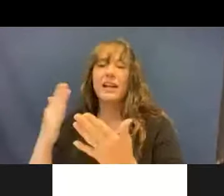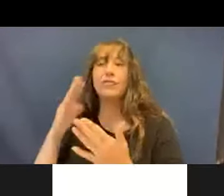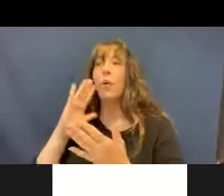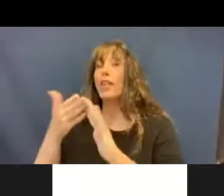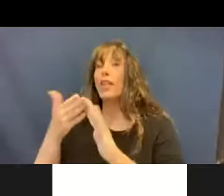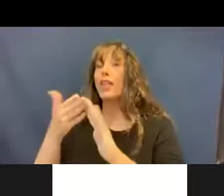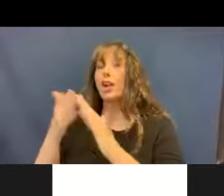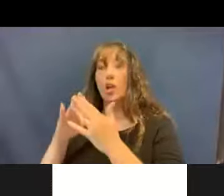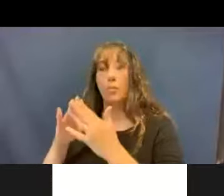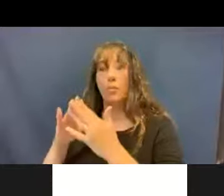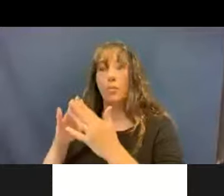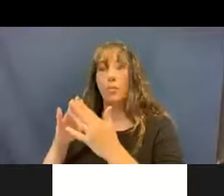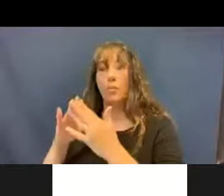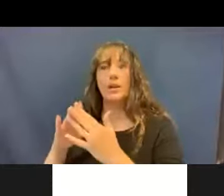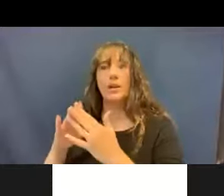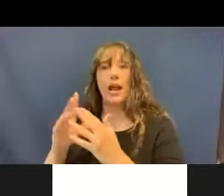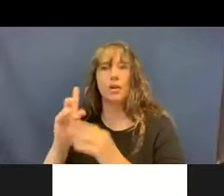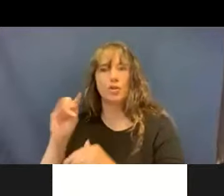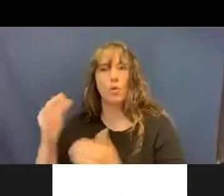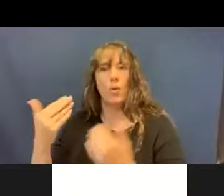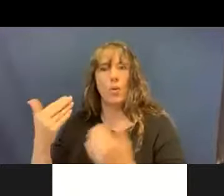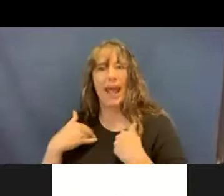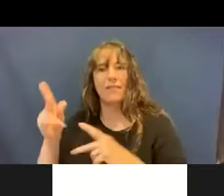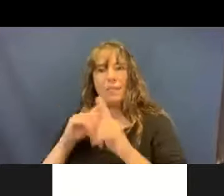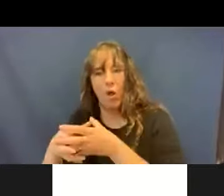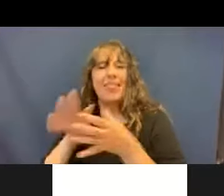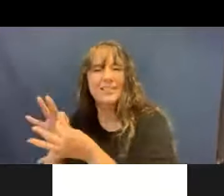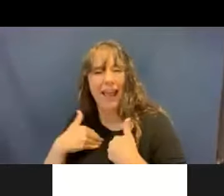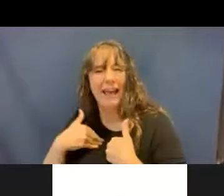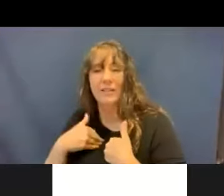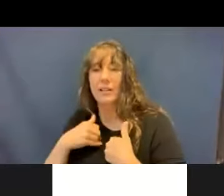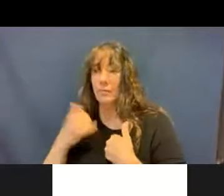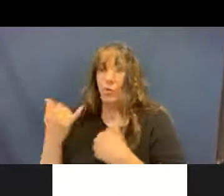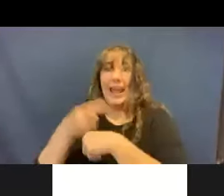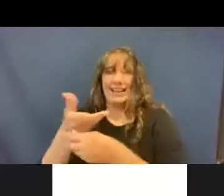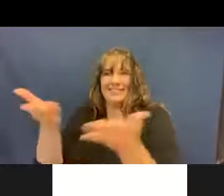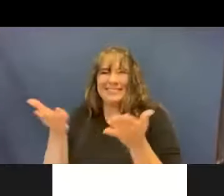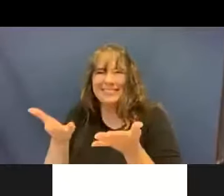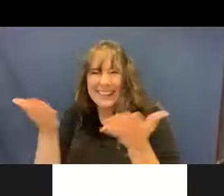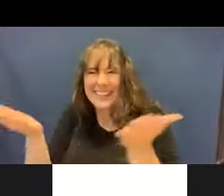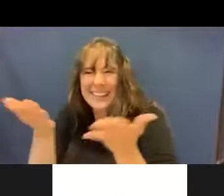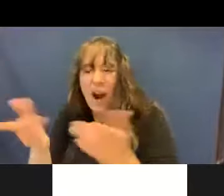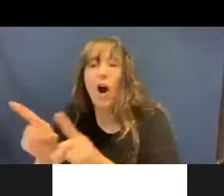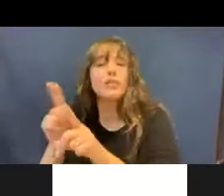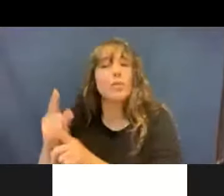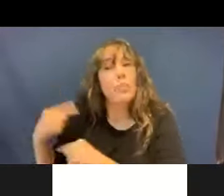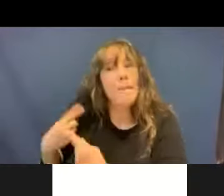for the people and the connections that I've gotten, not only today, but in the past, and